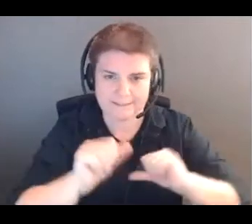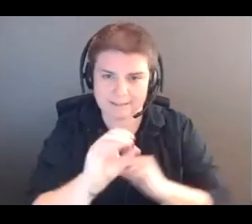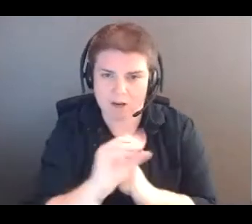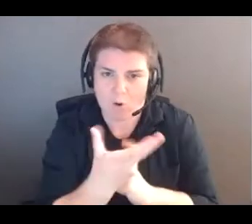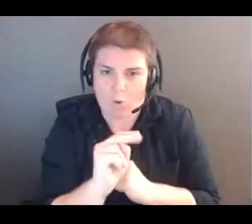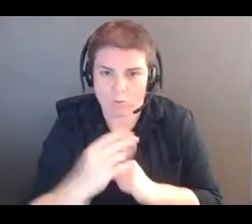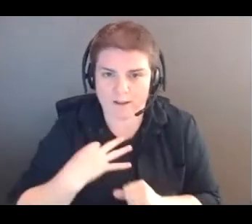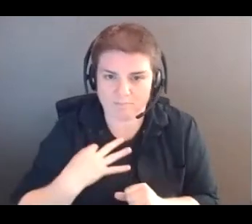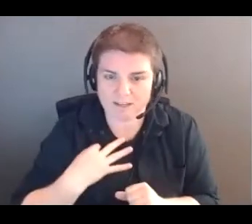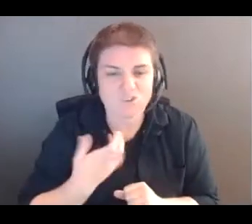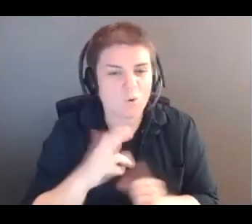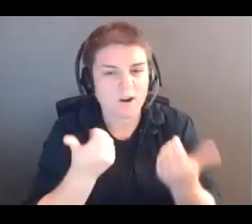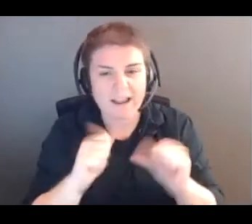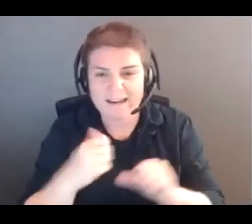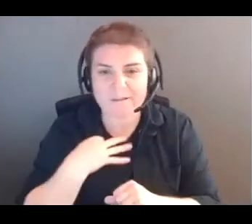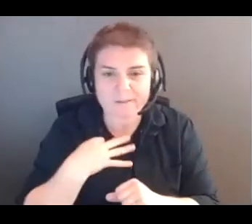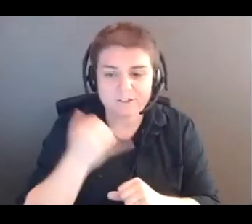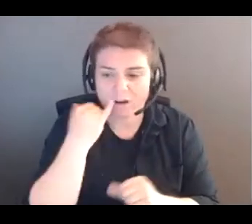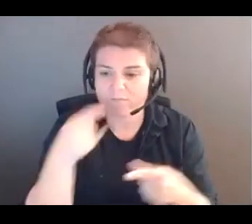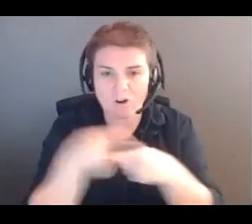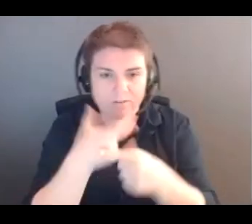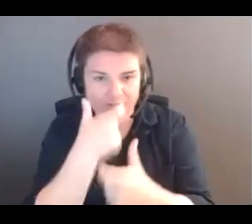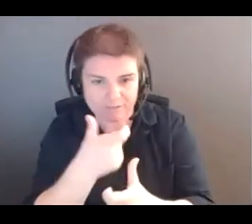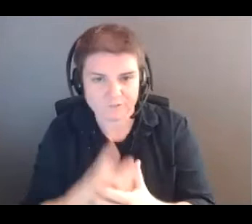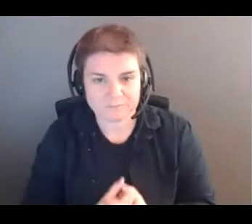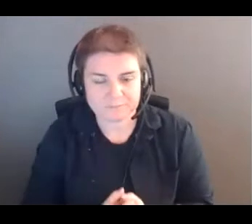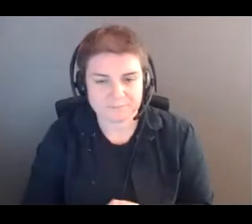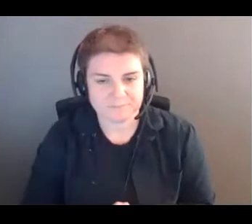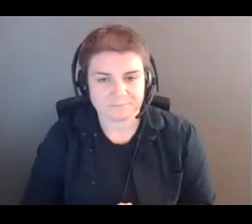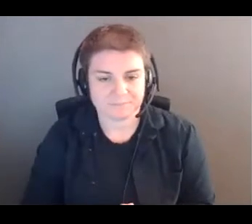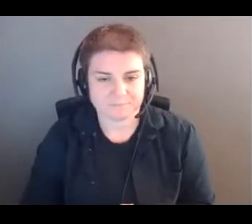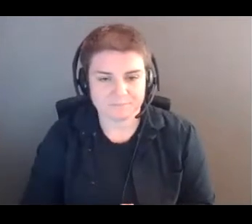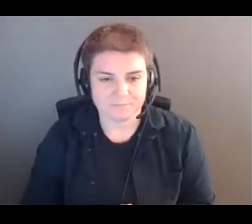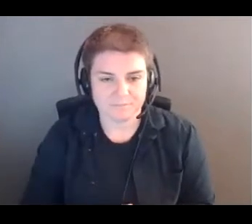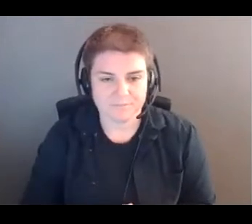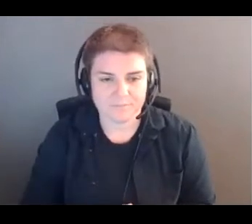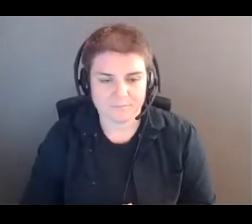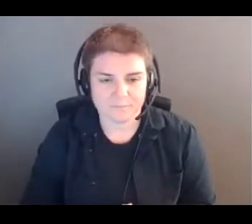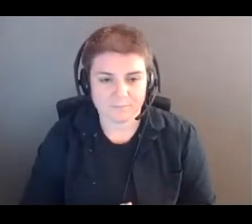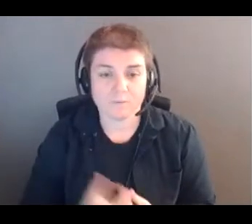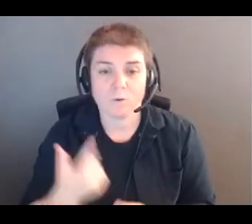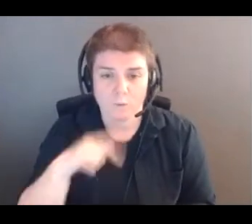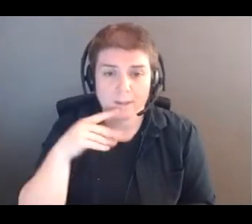or any applications where there is a conflict of interest. We are paying assessors an honorarium